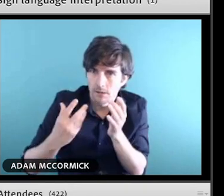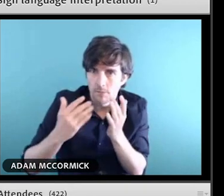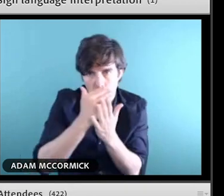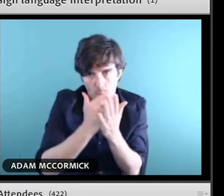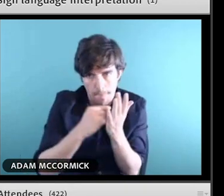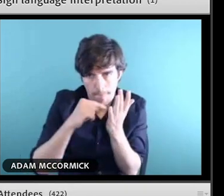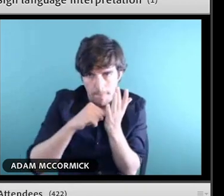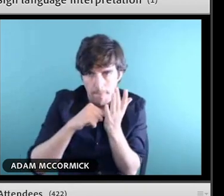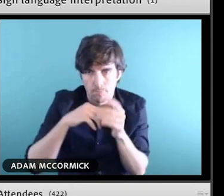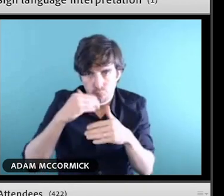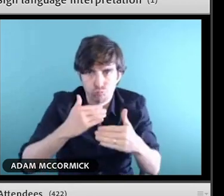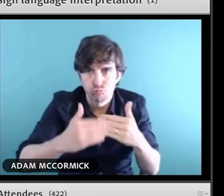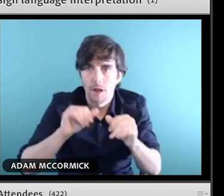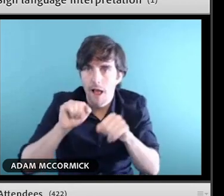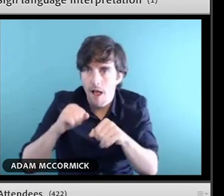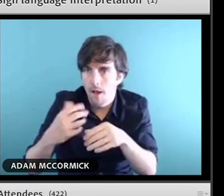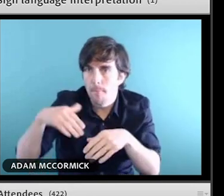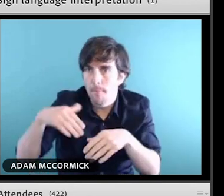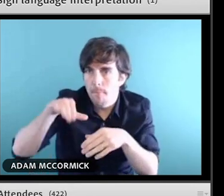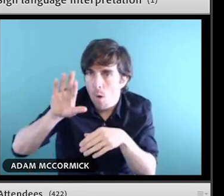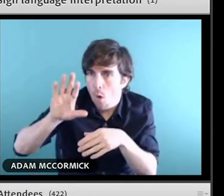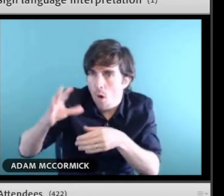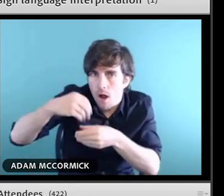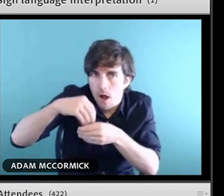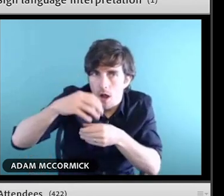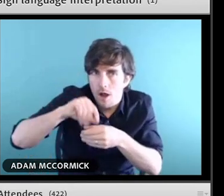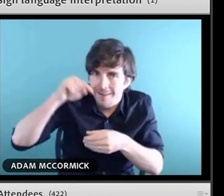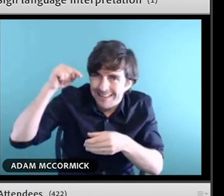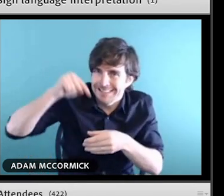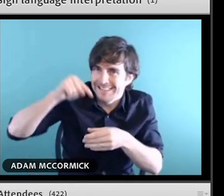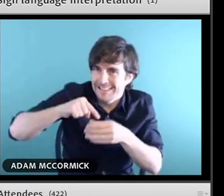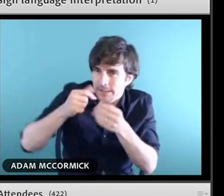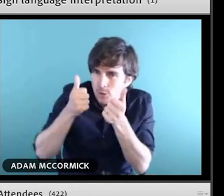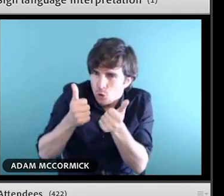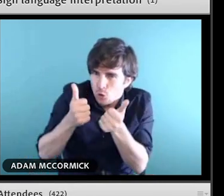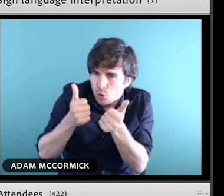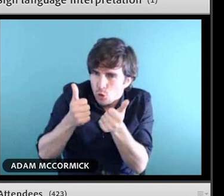forced to adapt our programming and I think that provides us with a really important opportunity